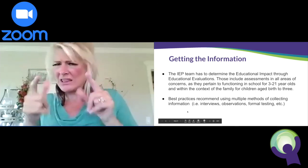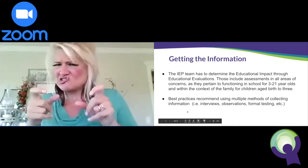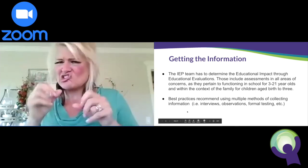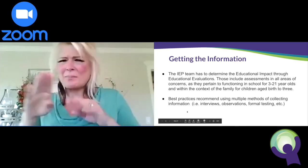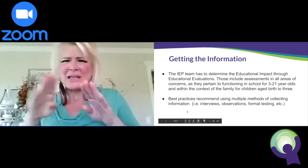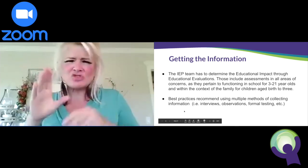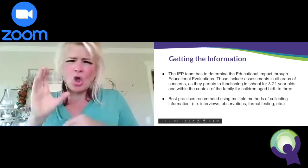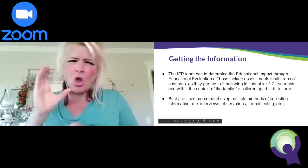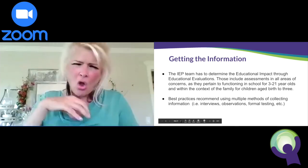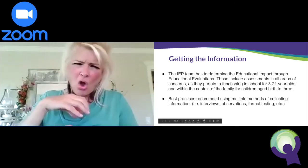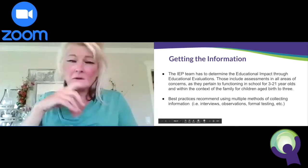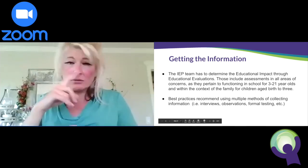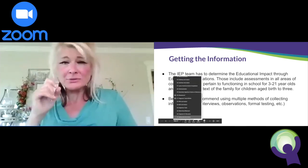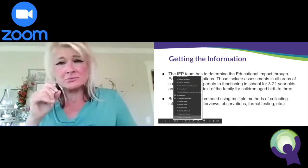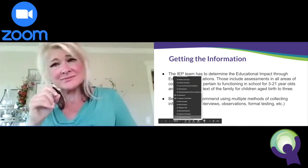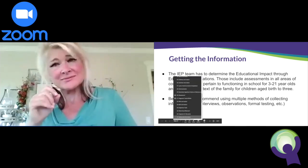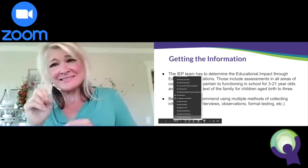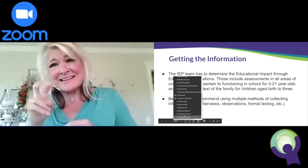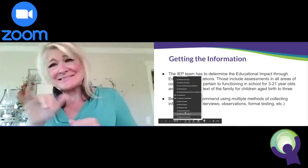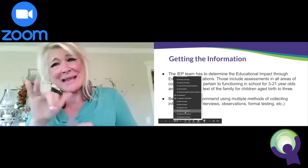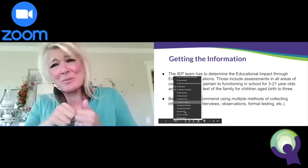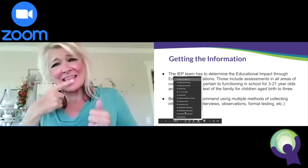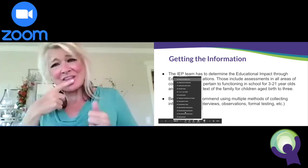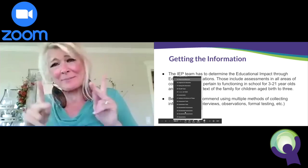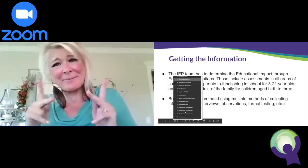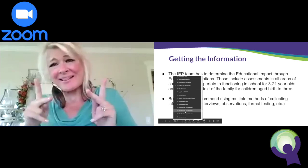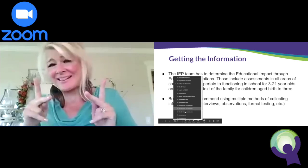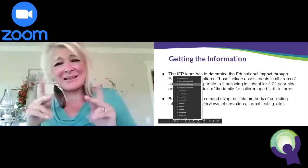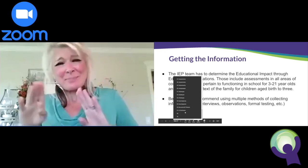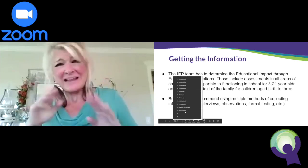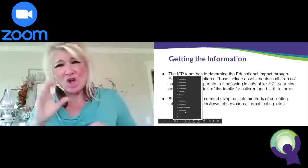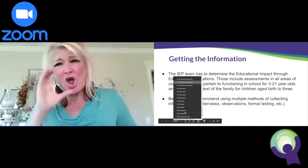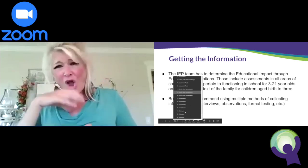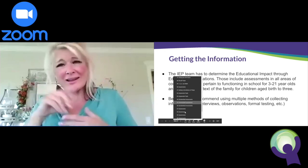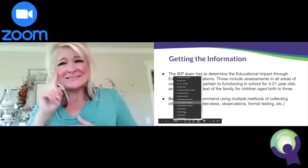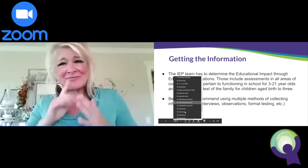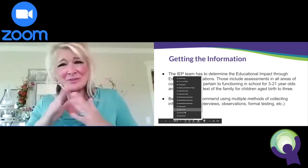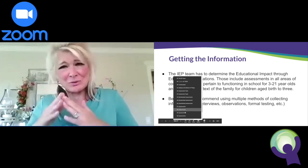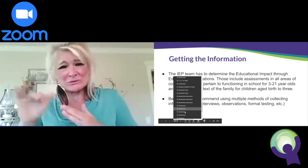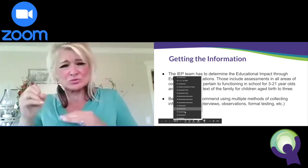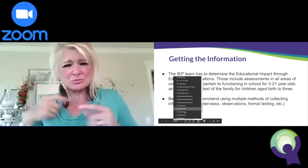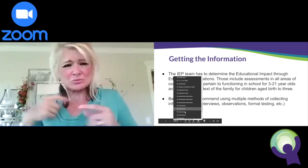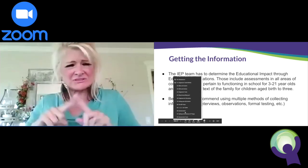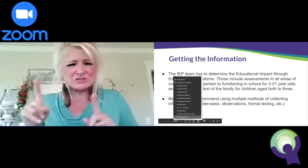noticing that they're not picking up as quickly. Sometimes, same